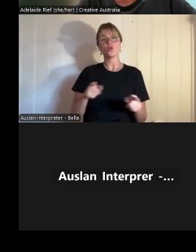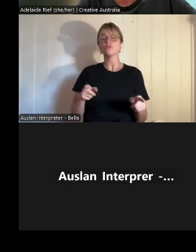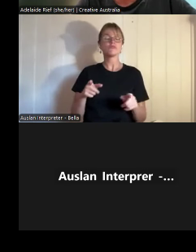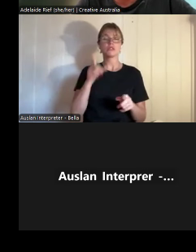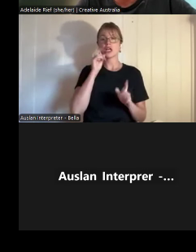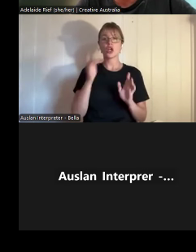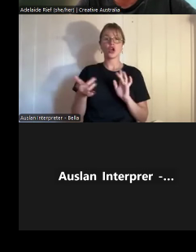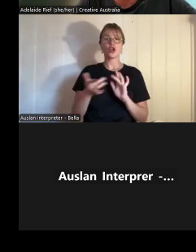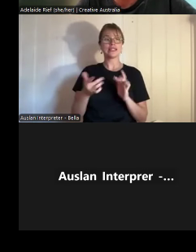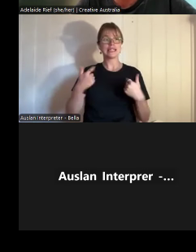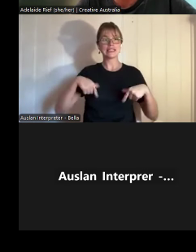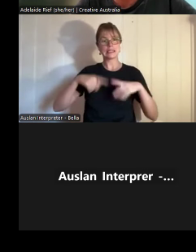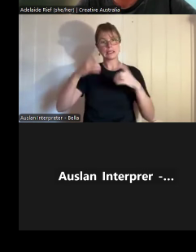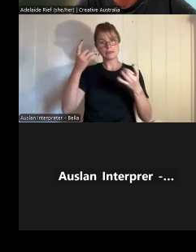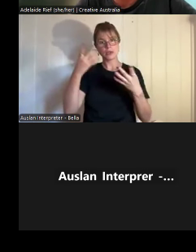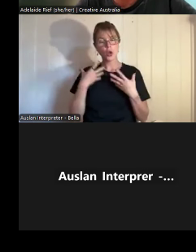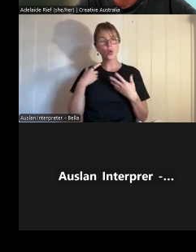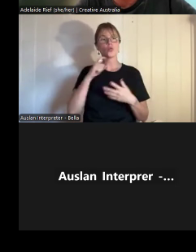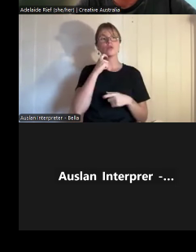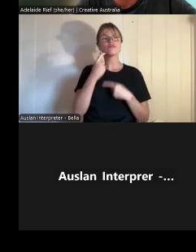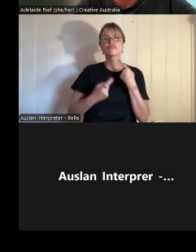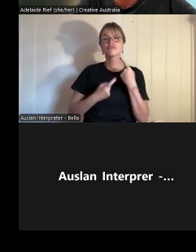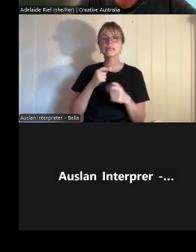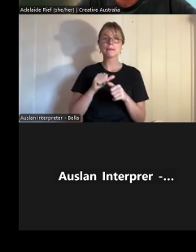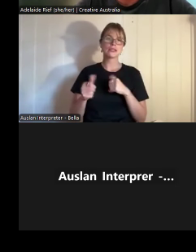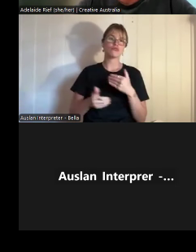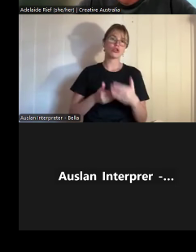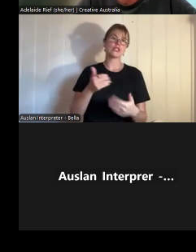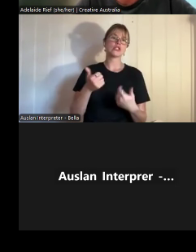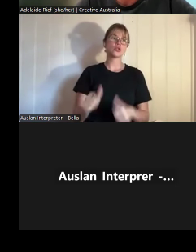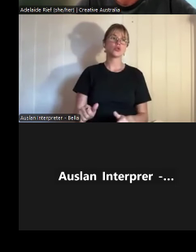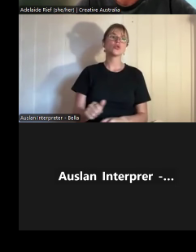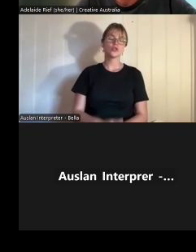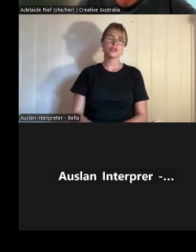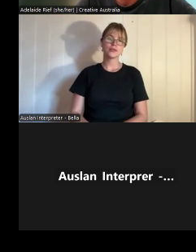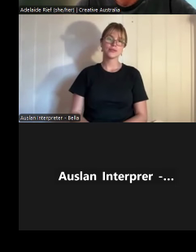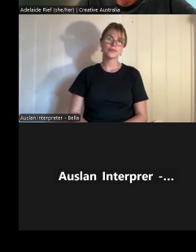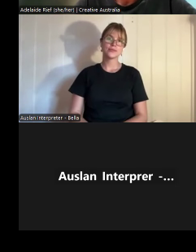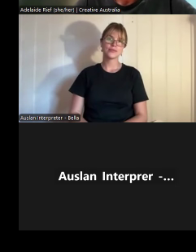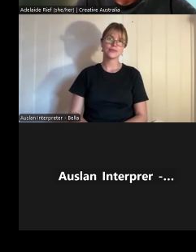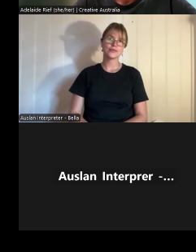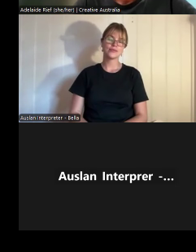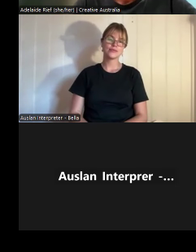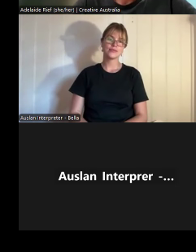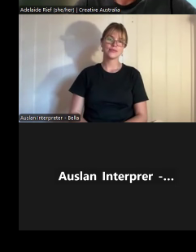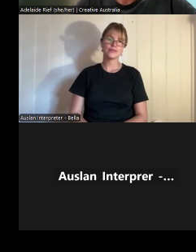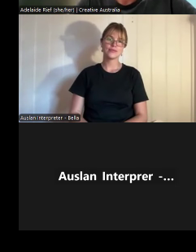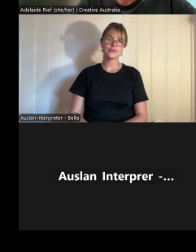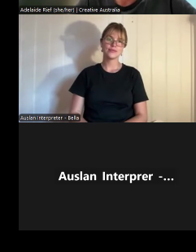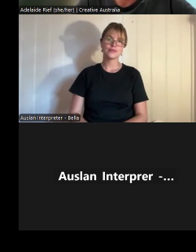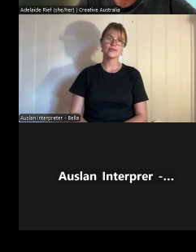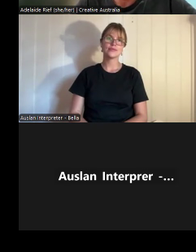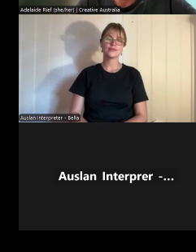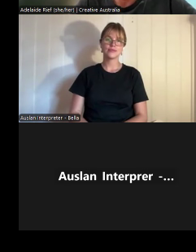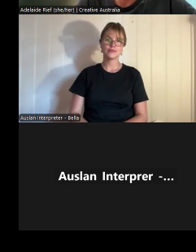let us know and we will talk you through the best process to use. Okay. Just continuing on with some